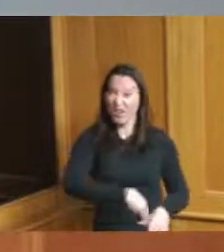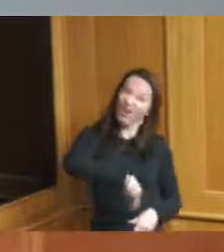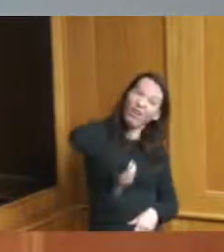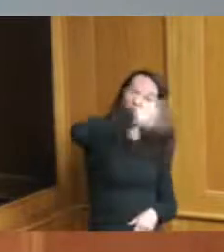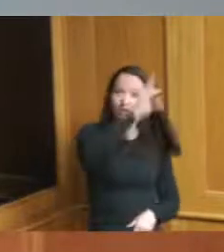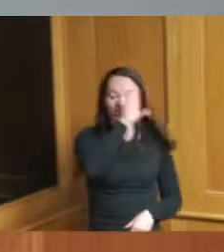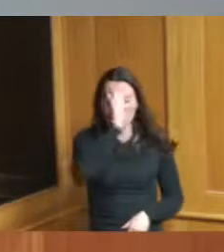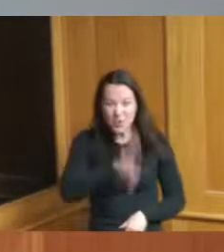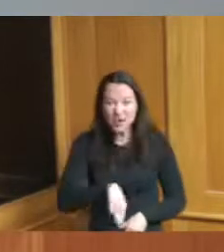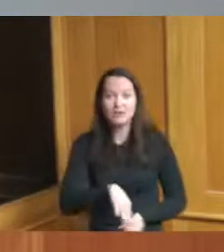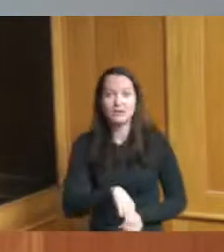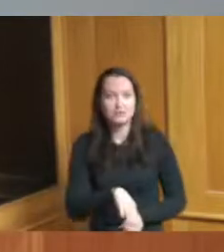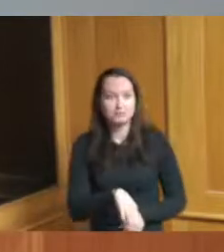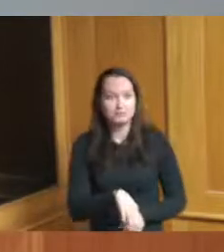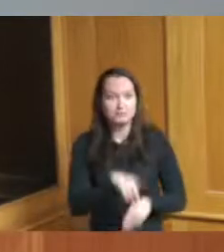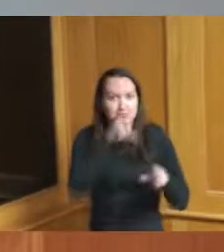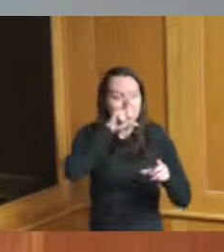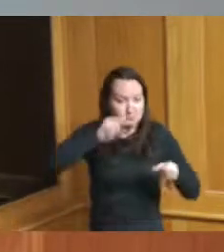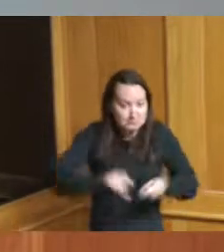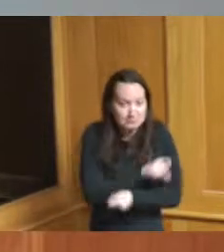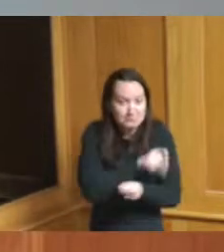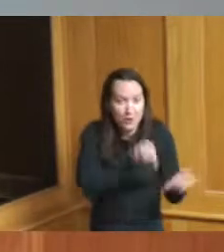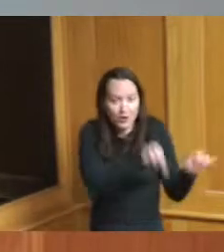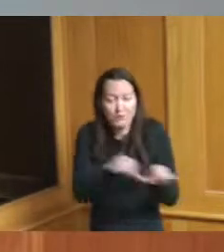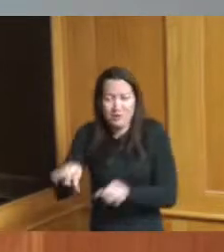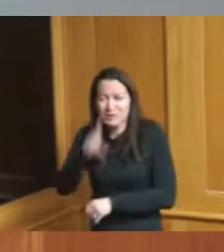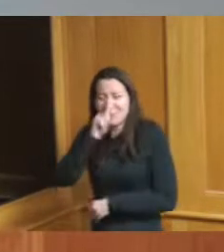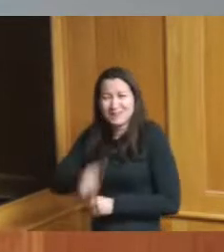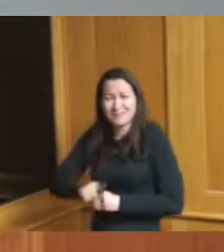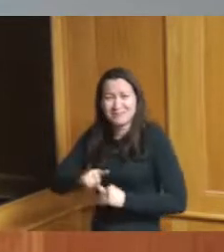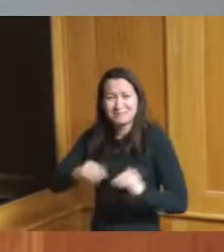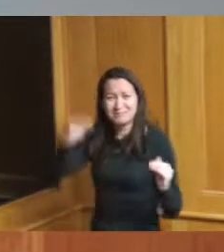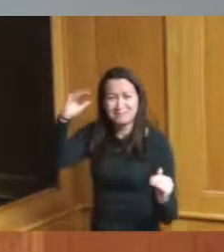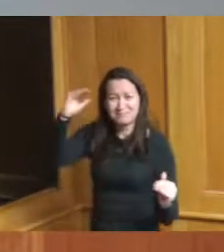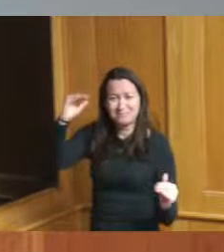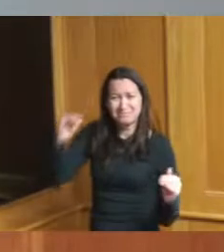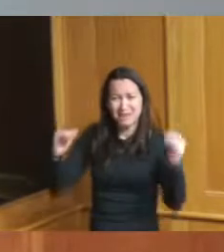really they're not a reflection I mean they're really lower than the reality so okay thank you